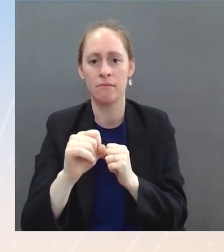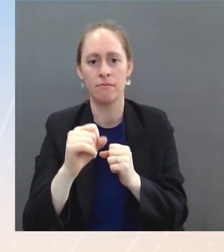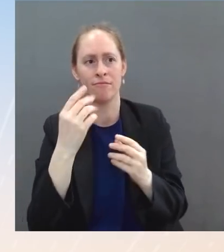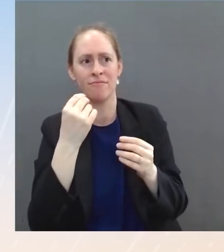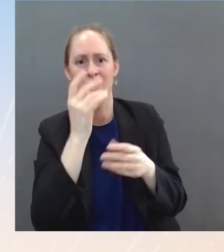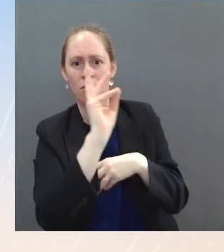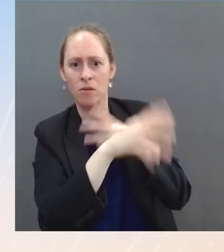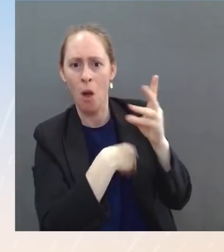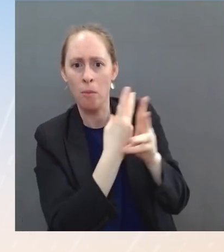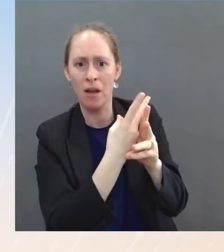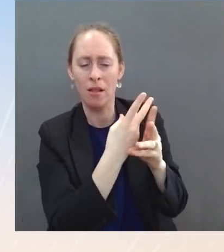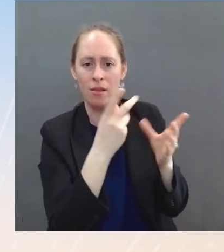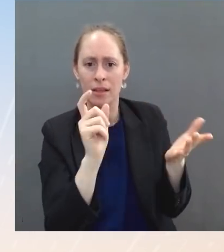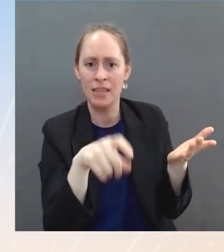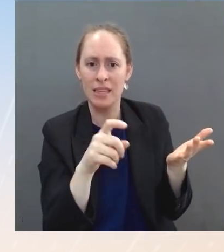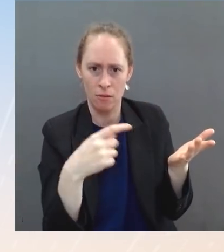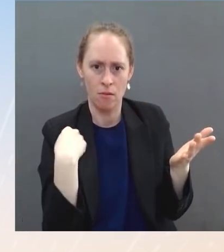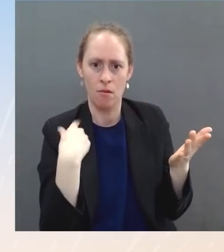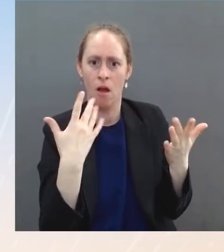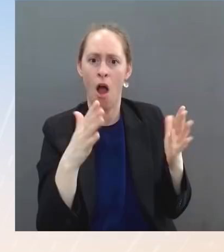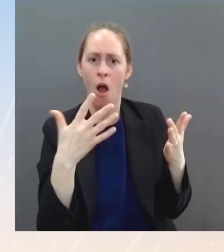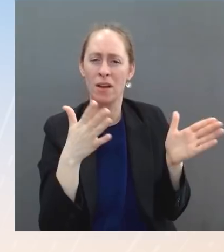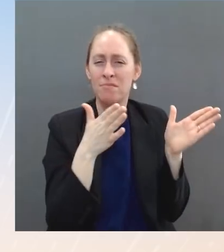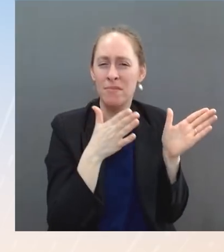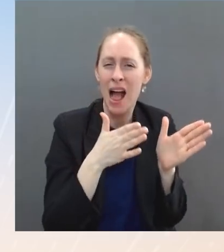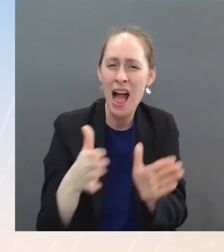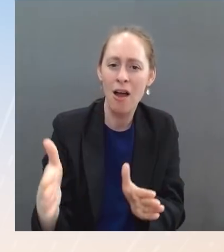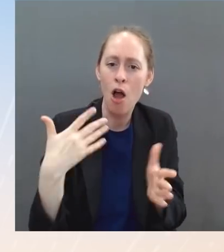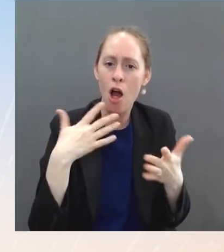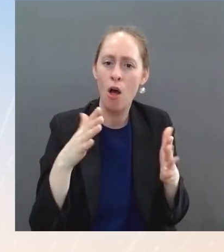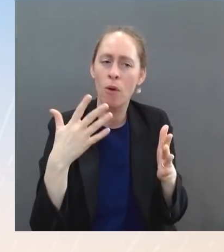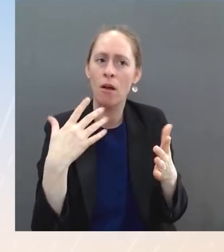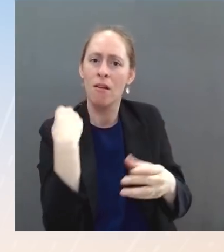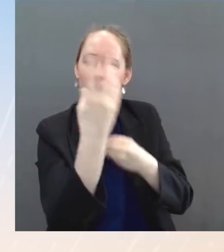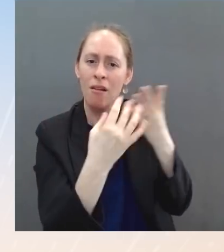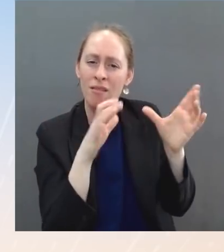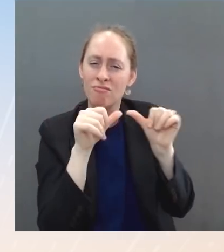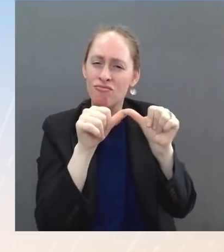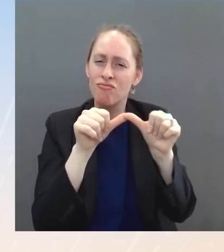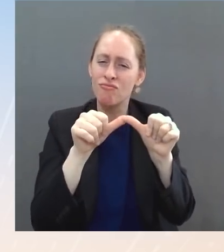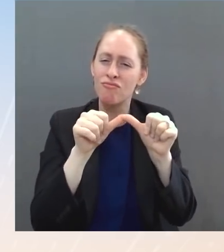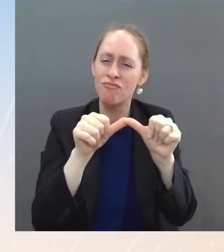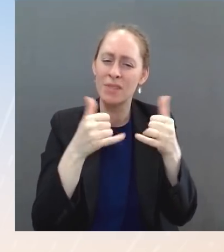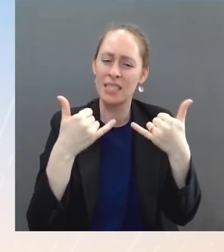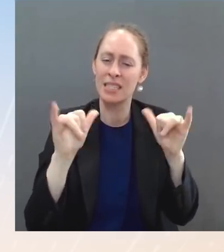expand the global vaccination initiative to more countries. We'll also have to immediately scale back our global efforts